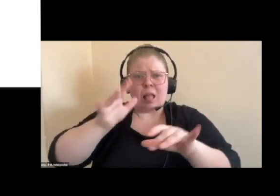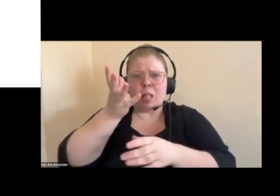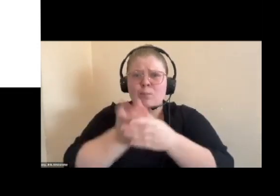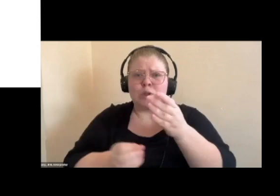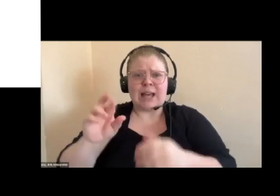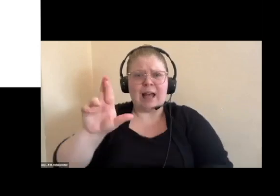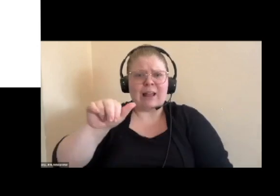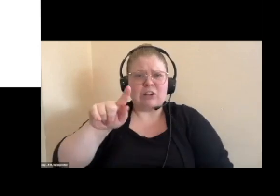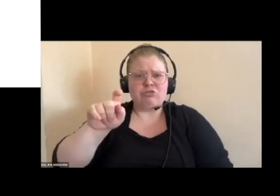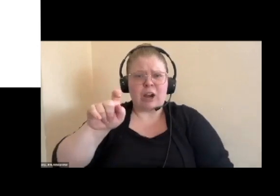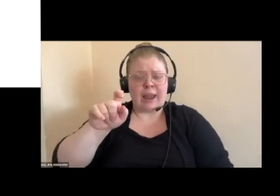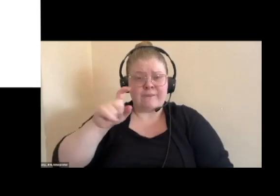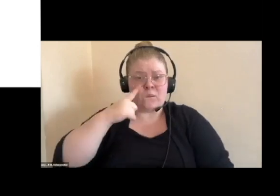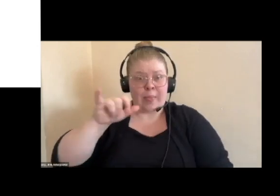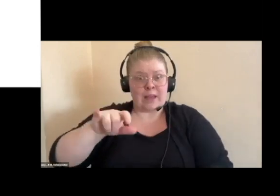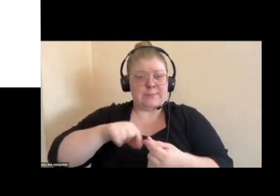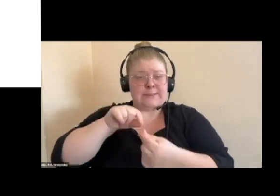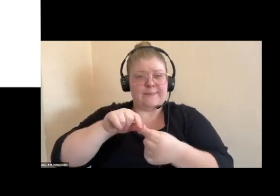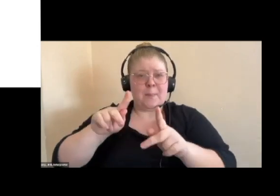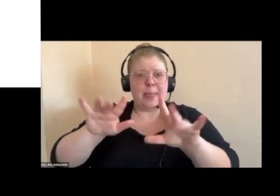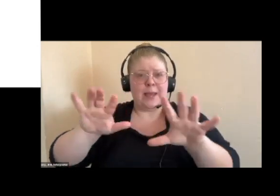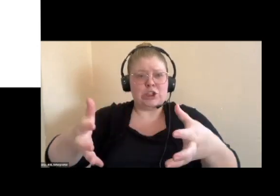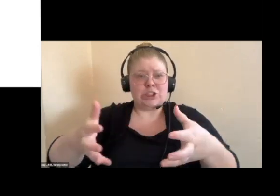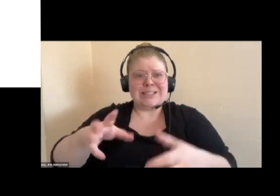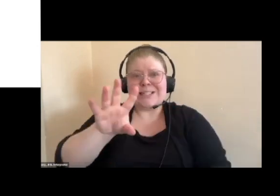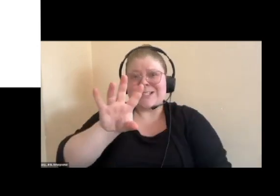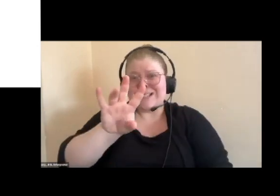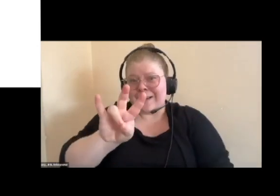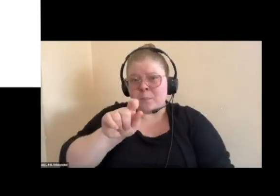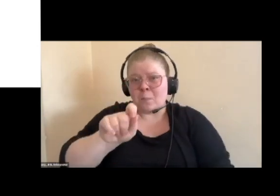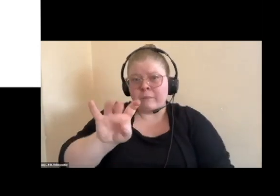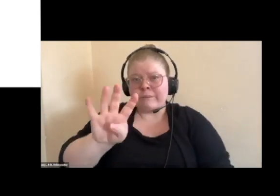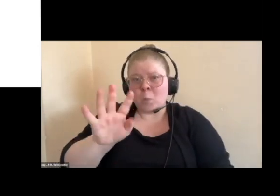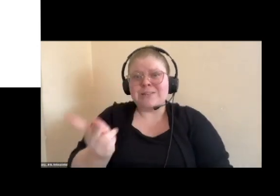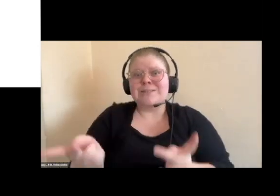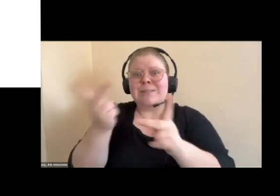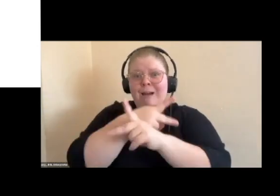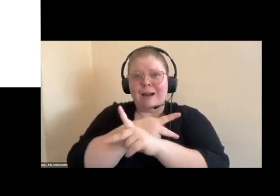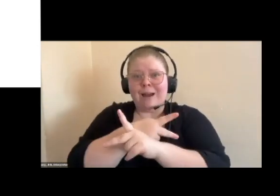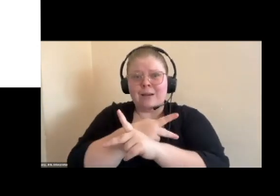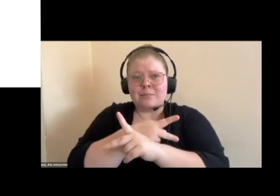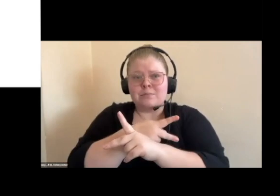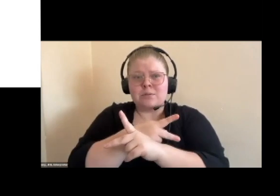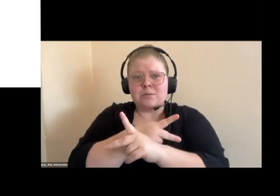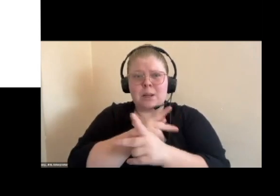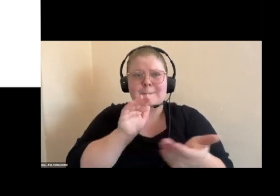for that population was 7.4 times the mortality of